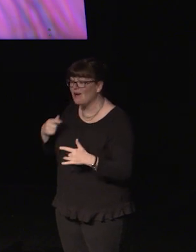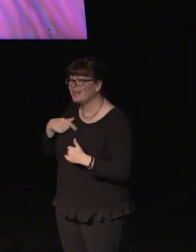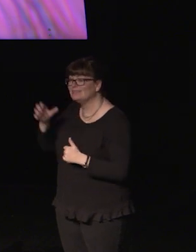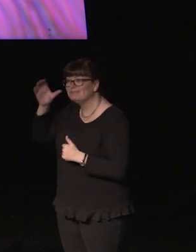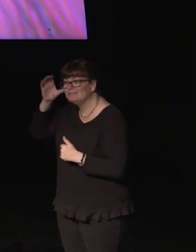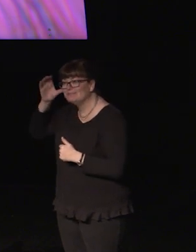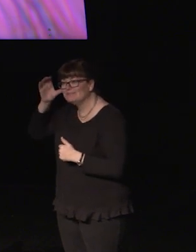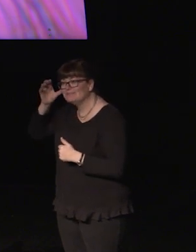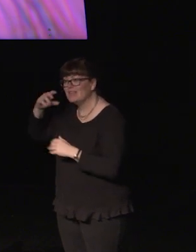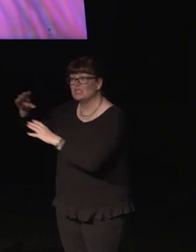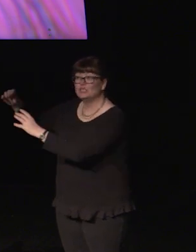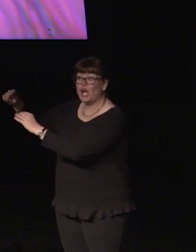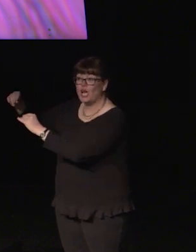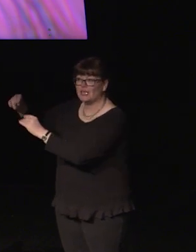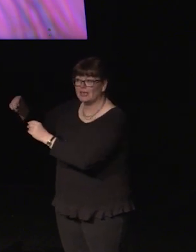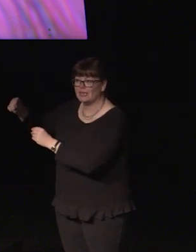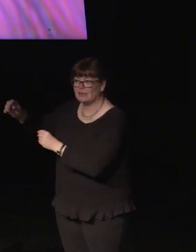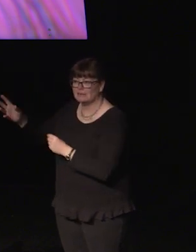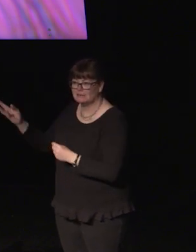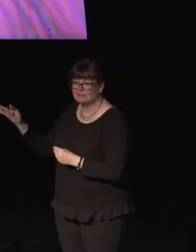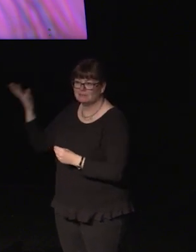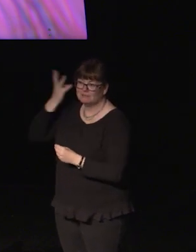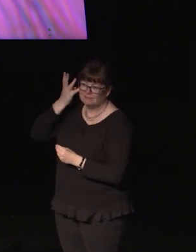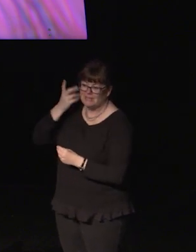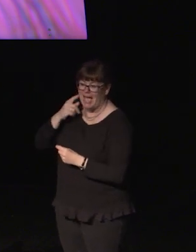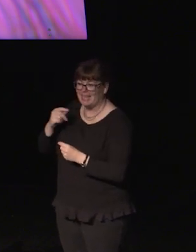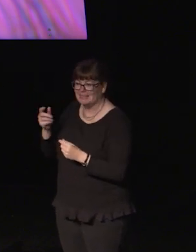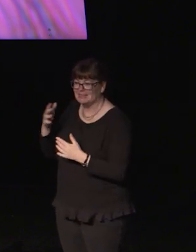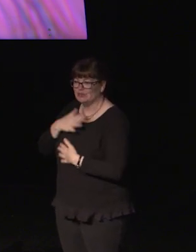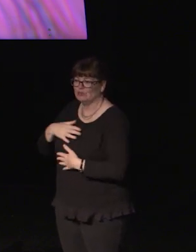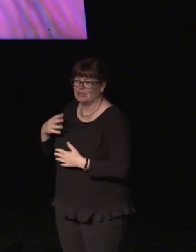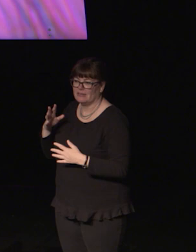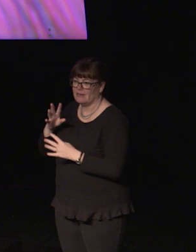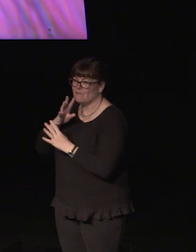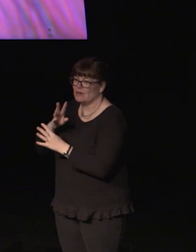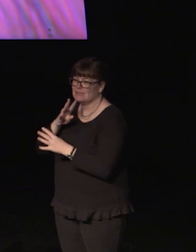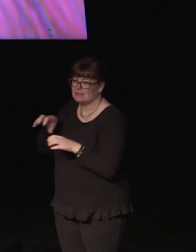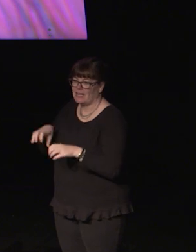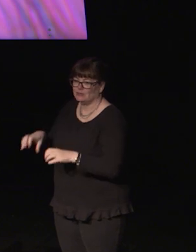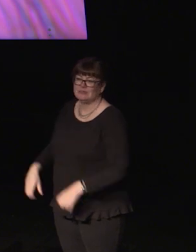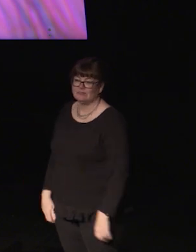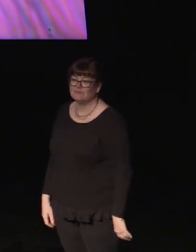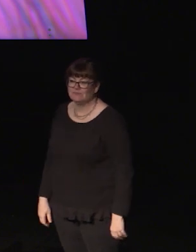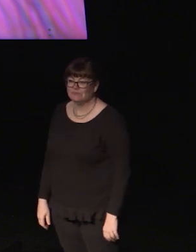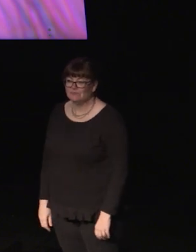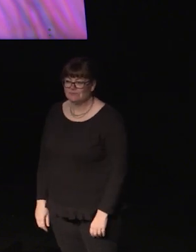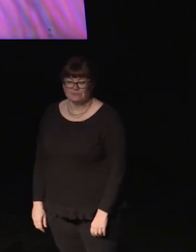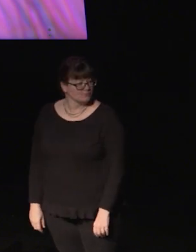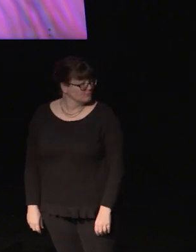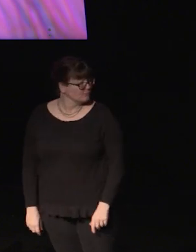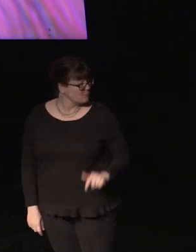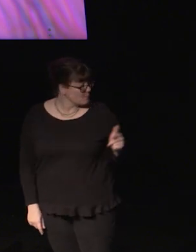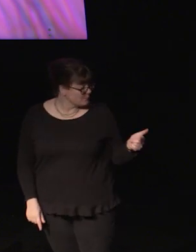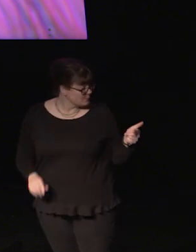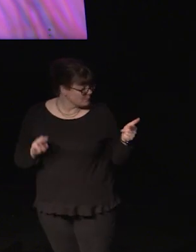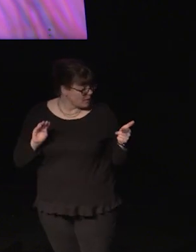anyone talks, I can enjoy it with full voice acting. Cool. -Yes. Meghan. Yeah.